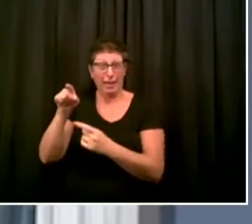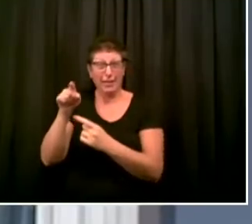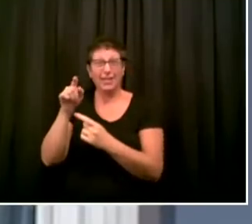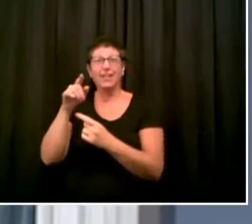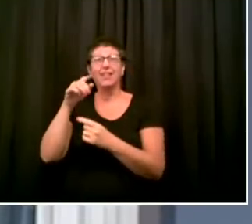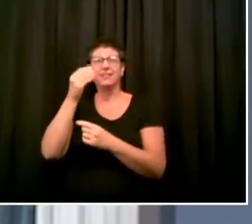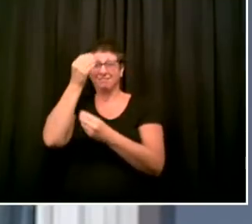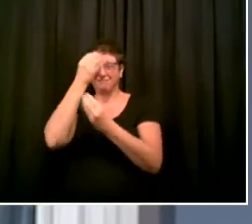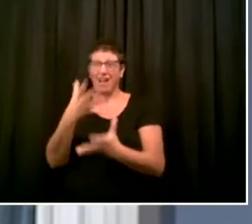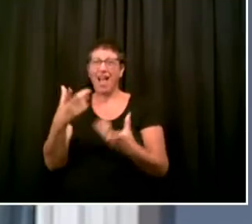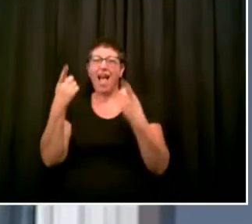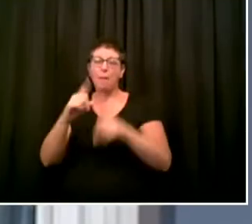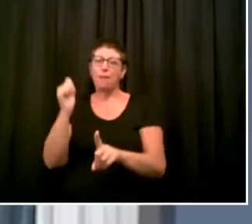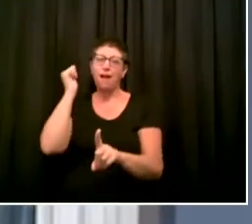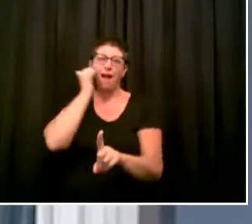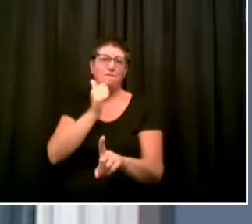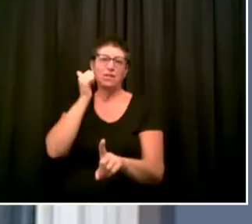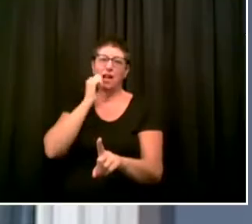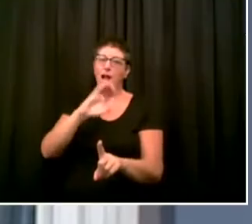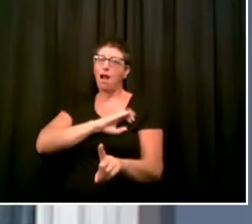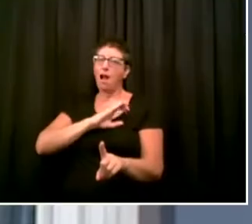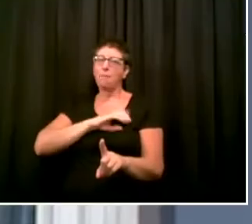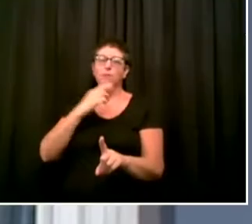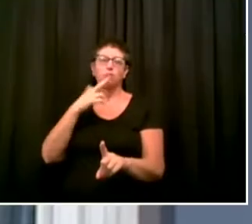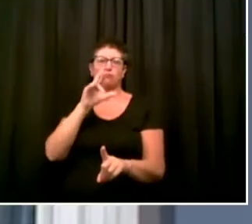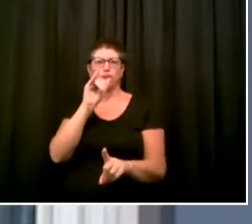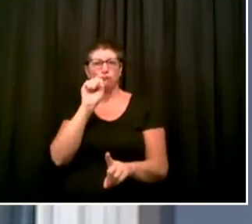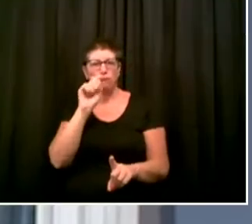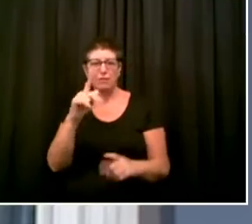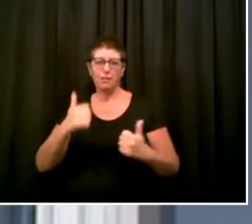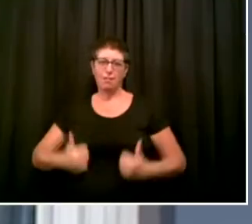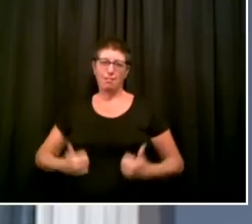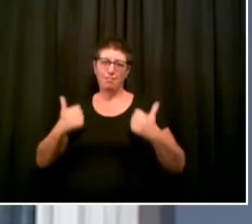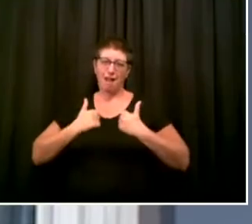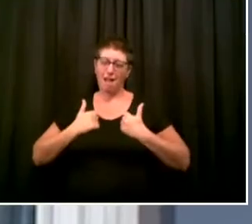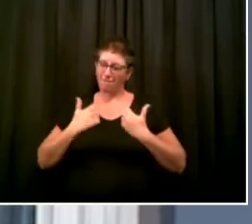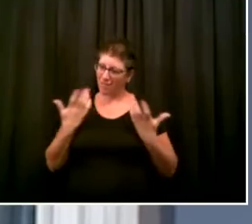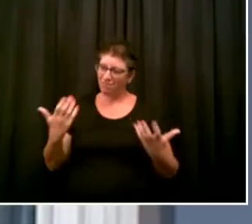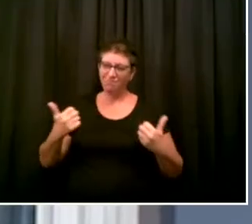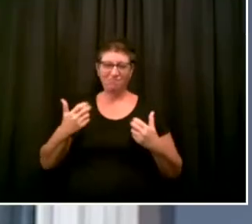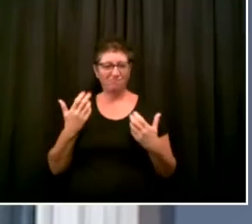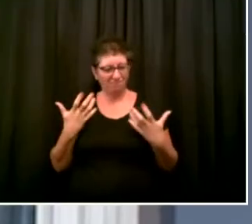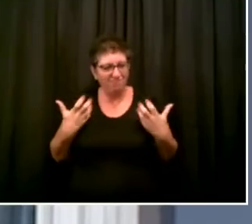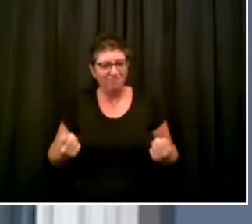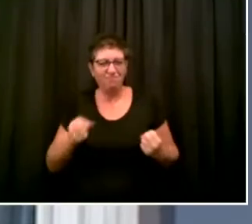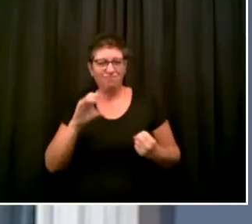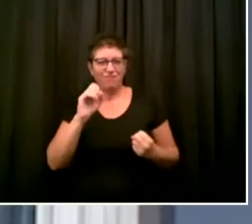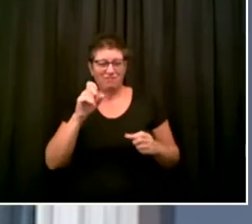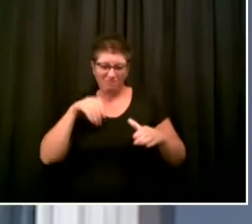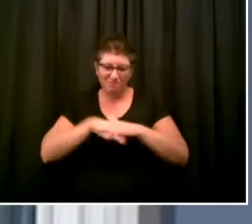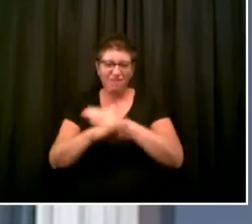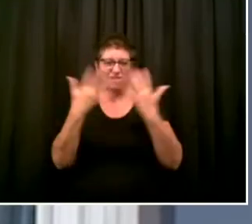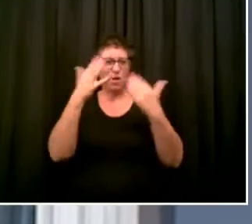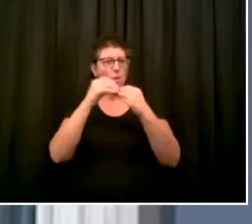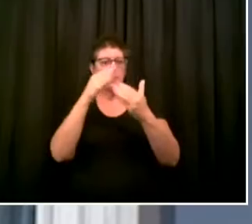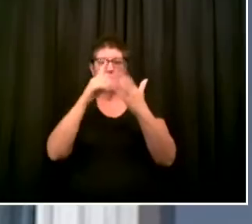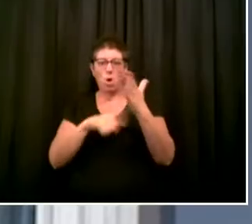BUILDING. EVERY DAY POLICE OFFICERS ARE UNRNNGI HRTOGHU HET TRSEE OTSF HIS CITY LATELY